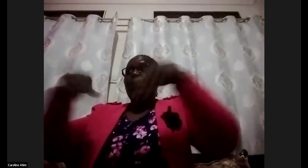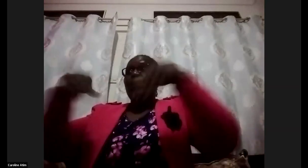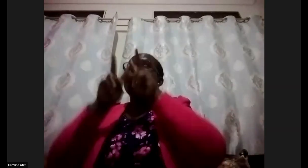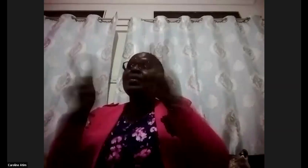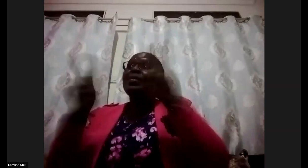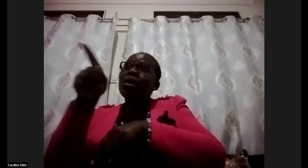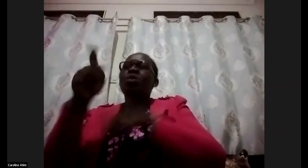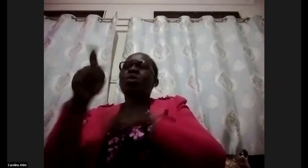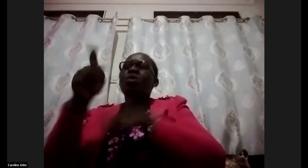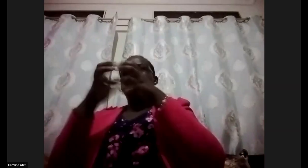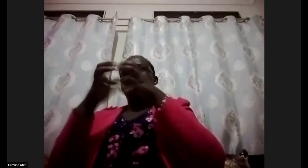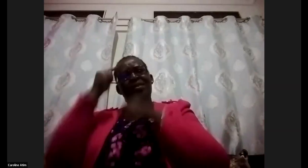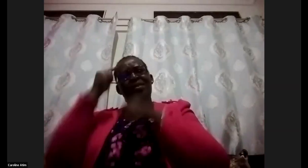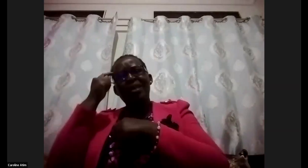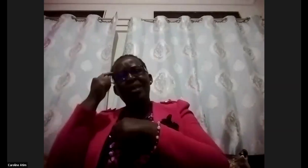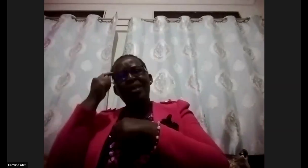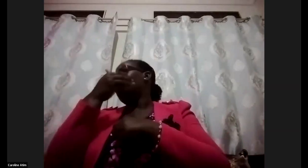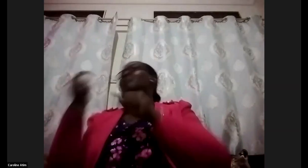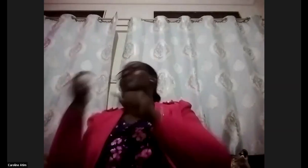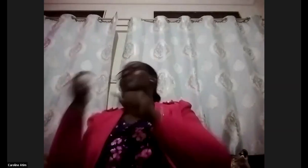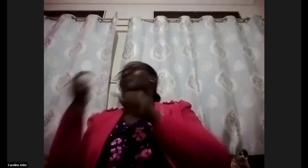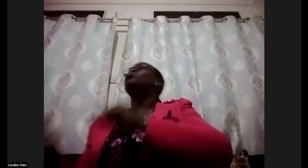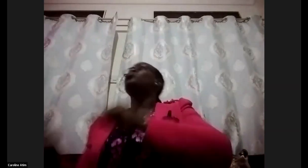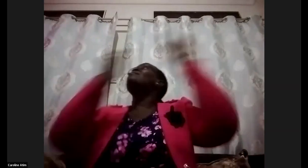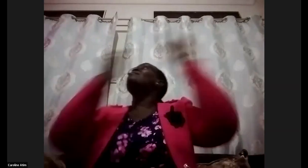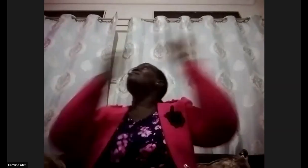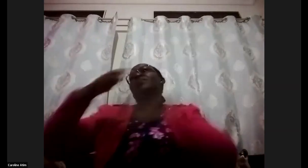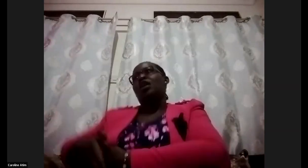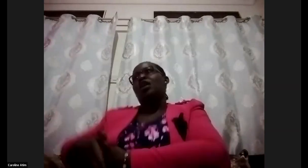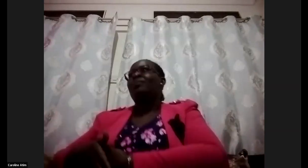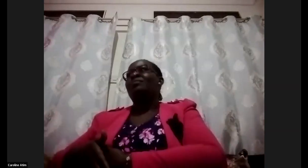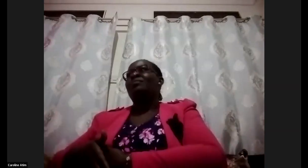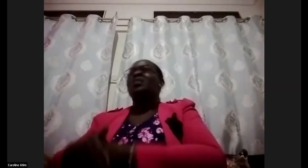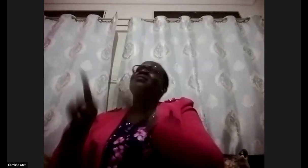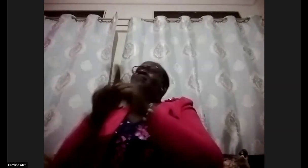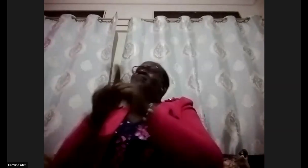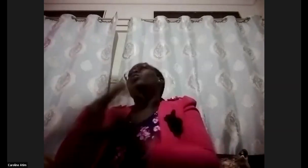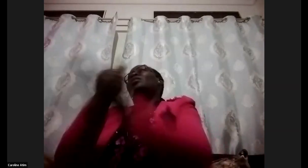agreement was signed and so we thought about it and said, why not go back to South Sudan. Because we also wanted to